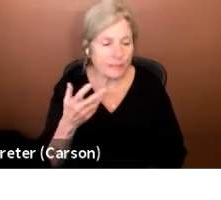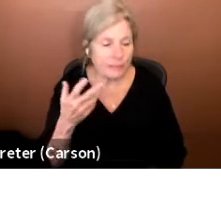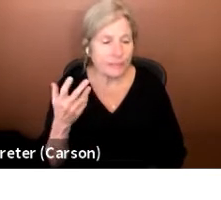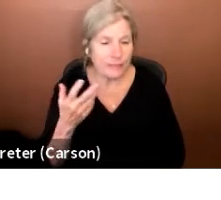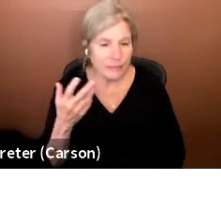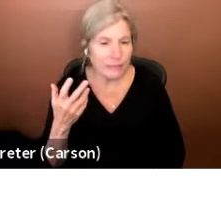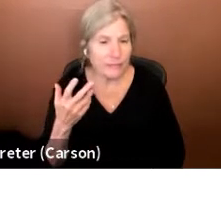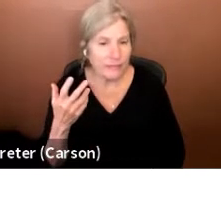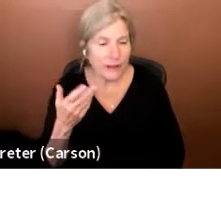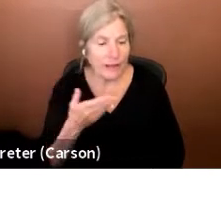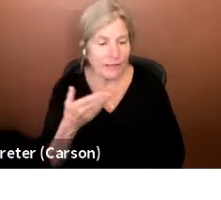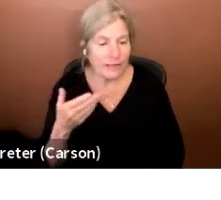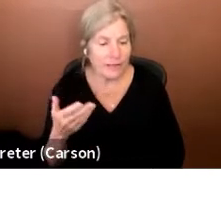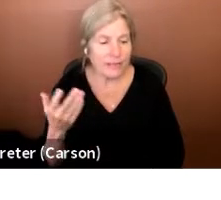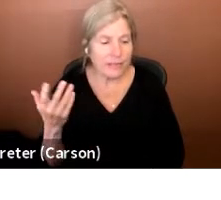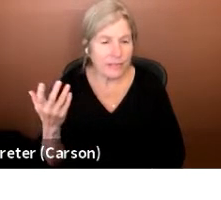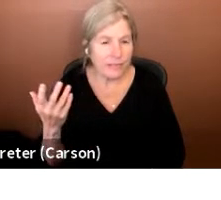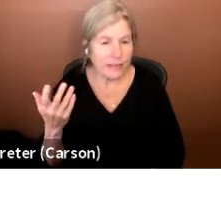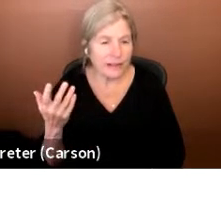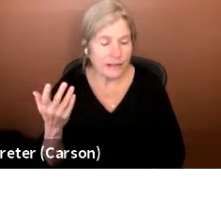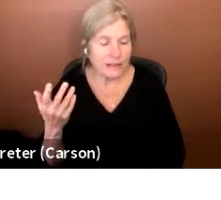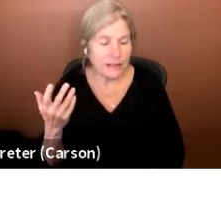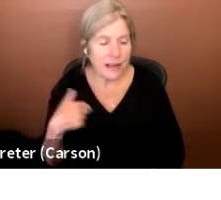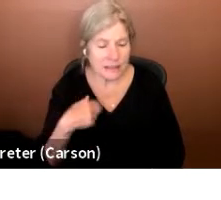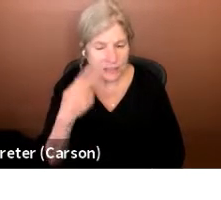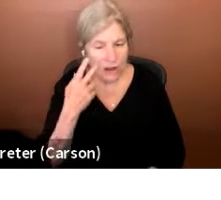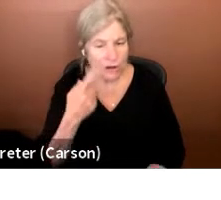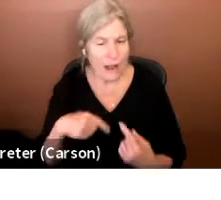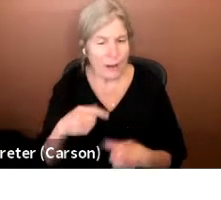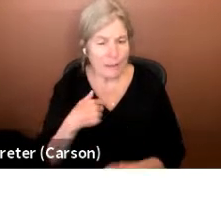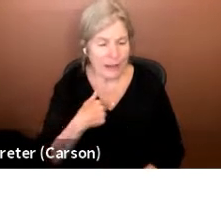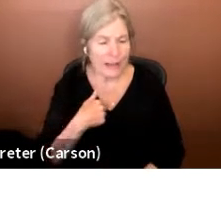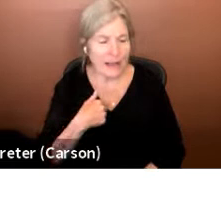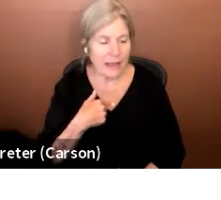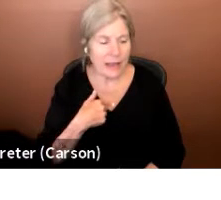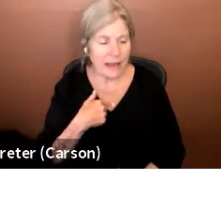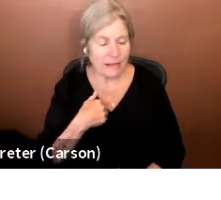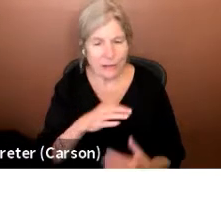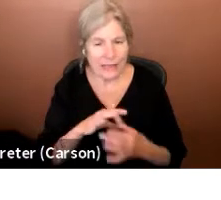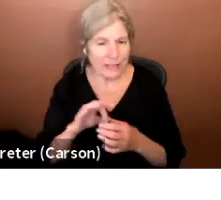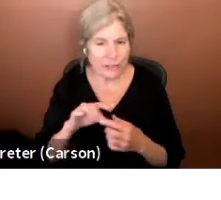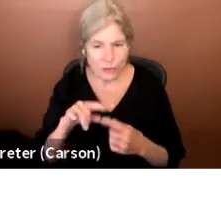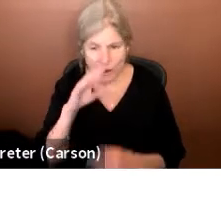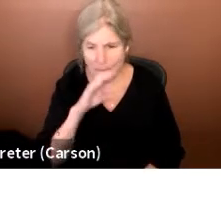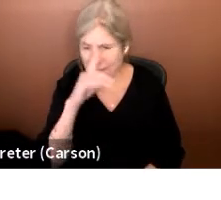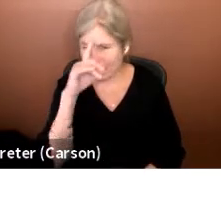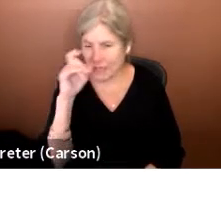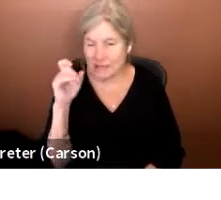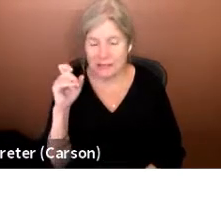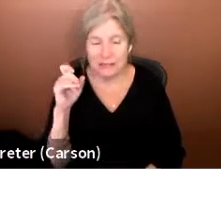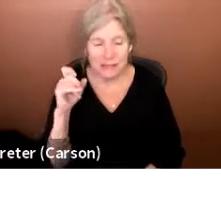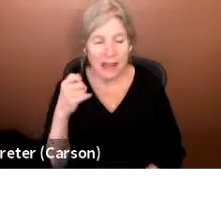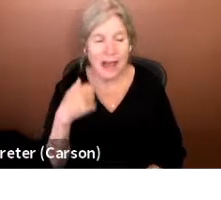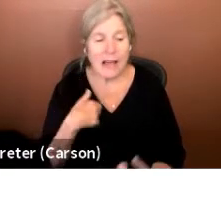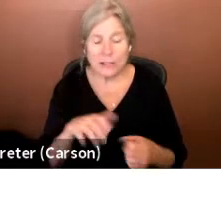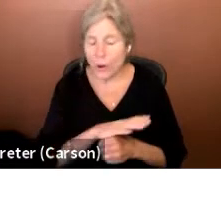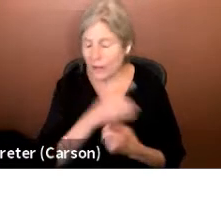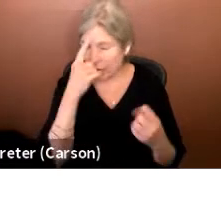the things I saw around me that I'm regarding comics. Because I totally agree with Frank. It's not enough